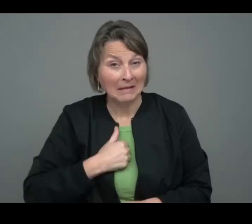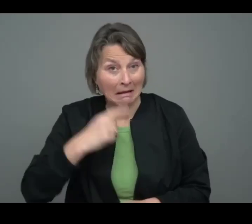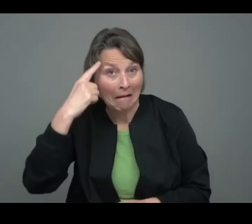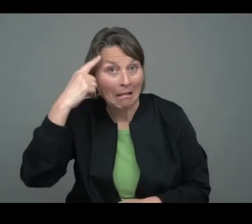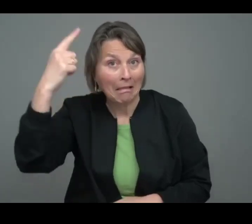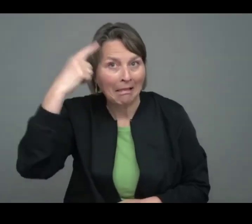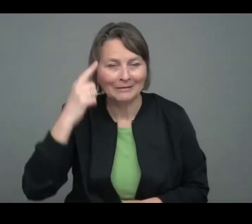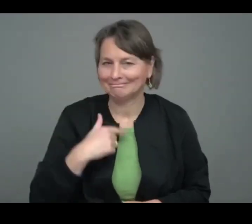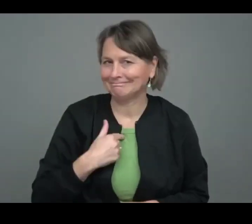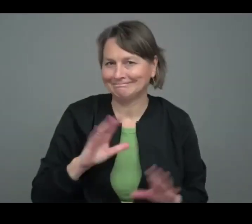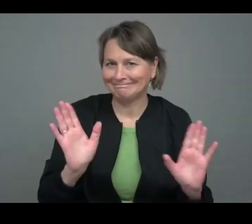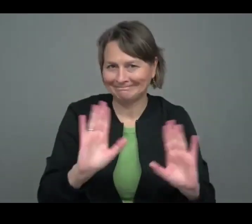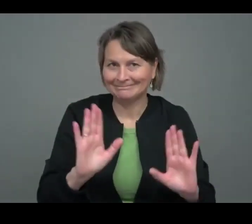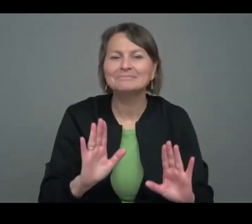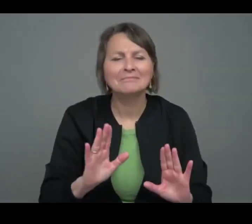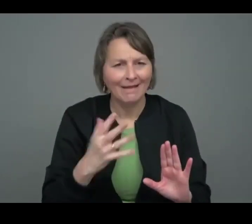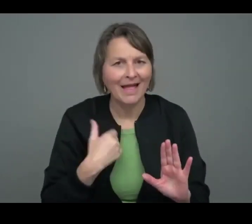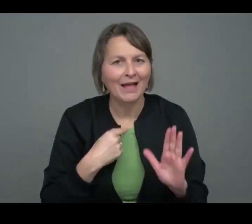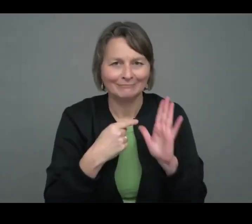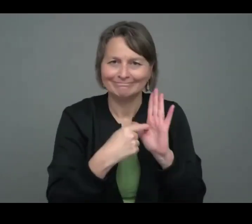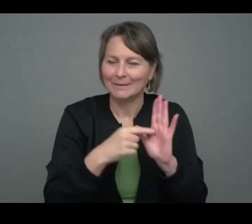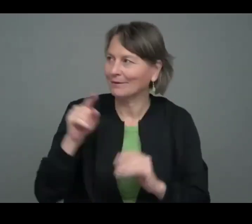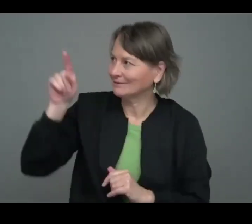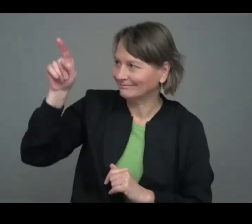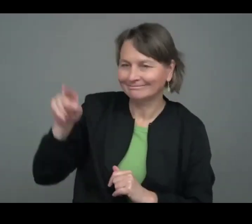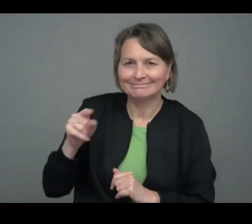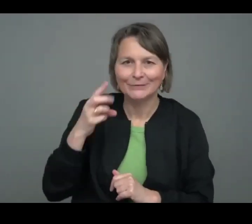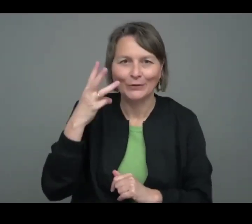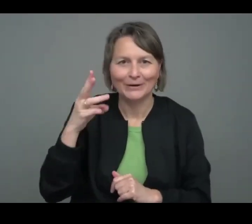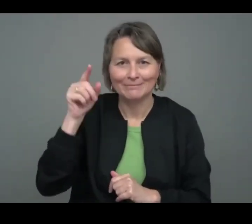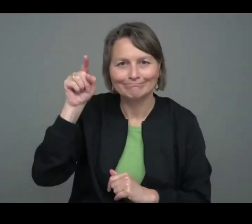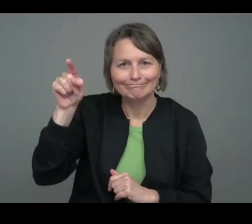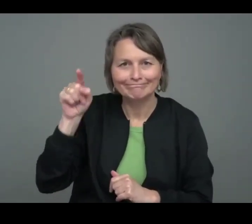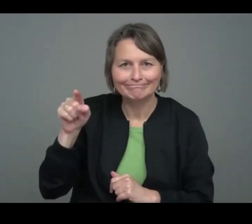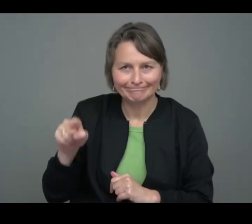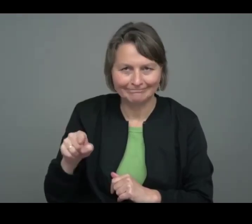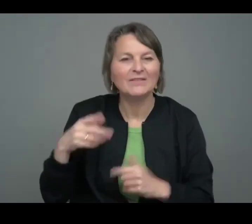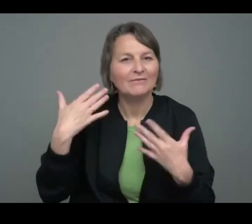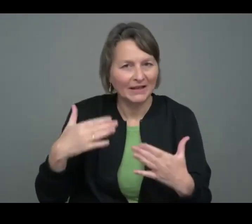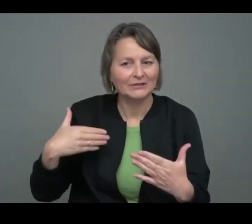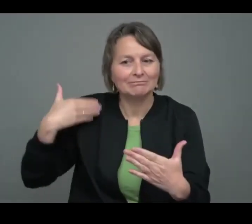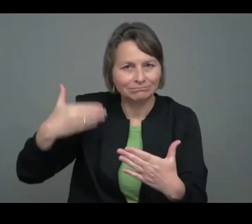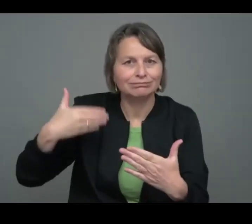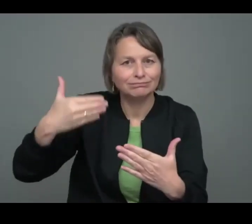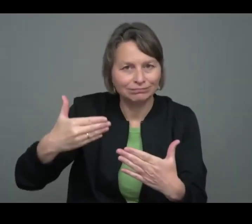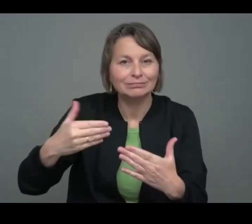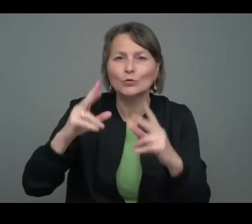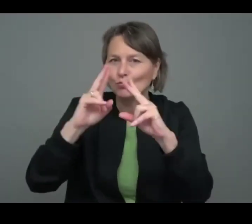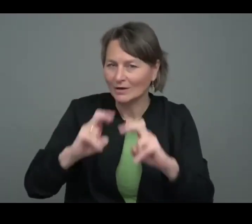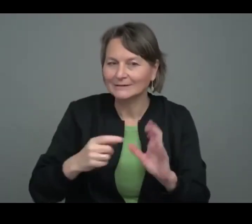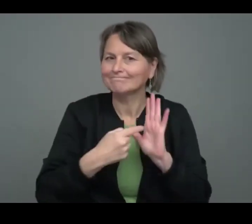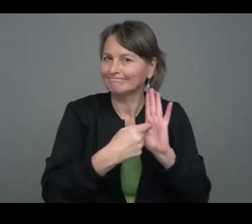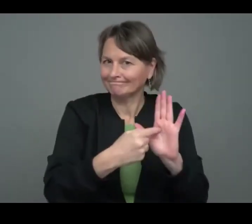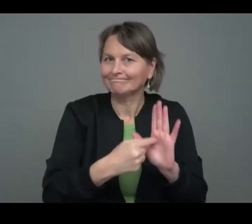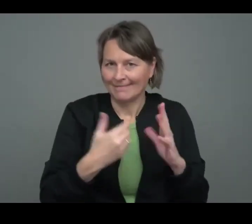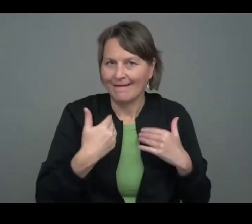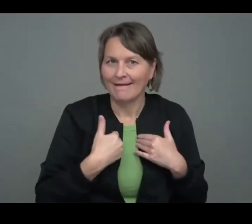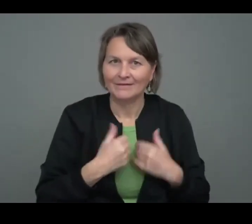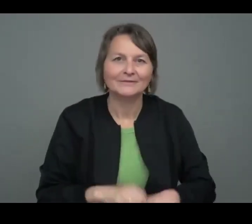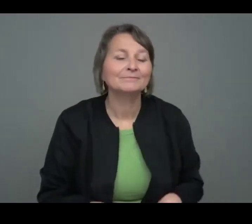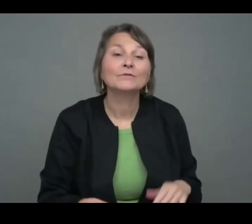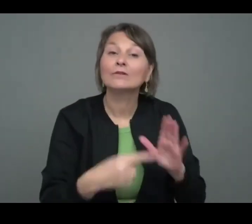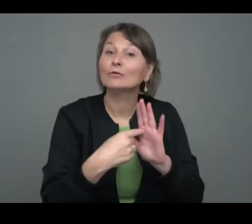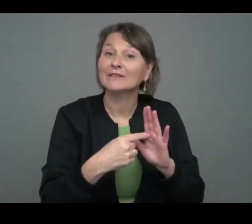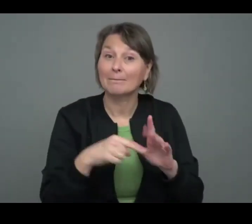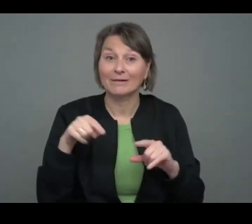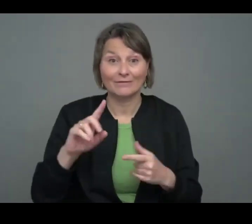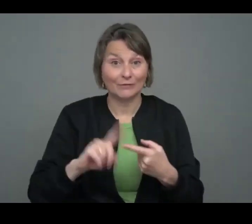as you can see here to my presentation. I didn't come up with this word, but is used in the